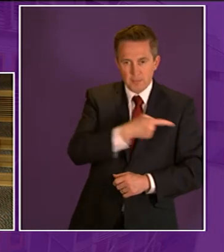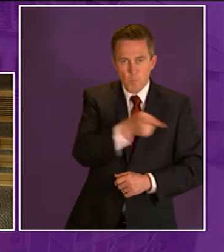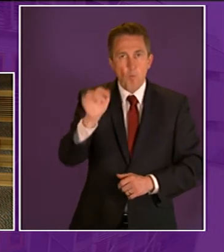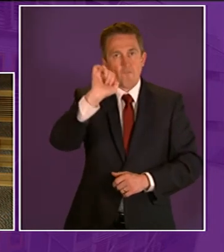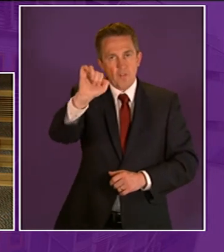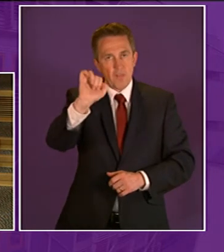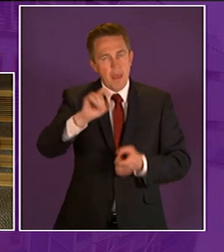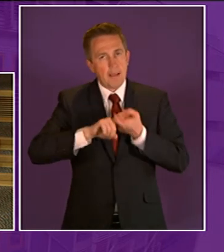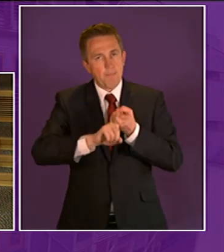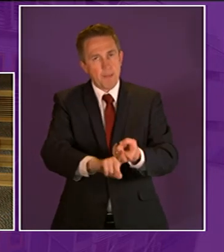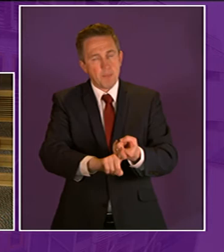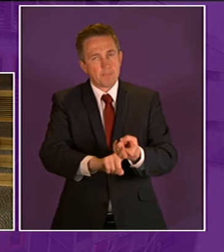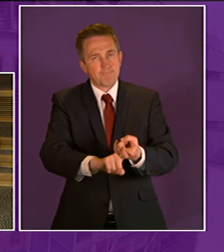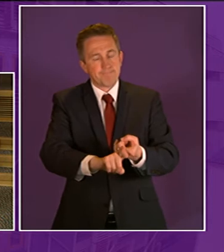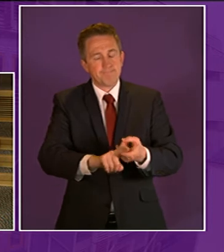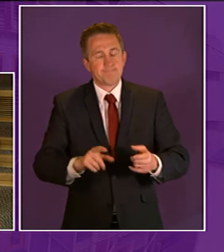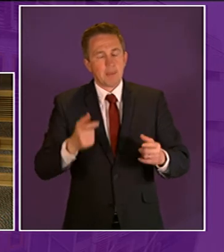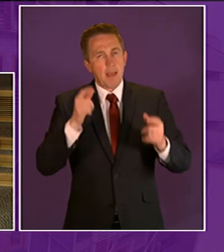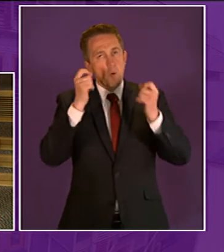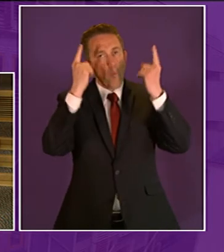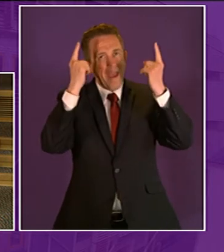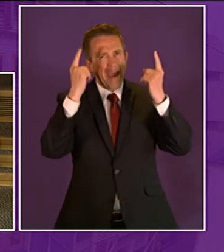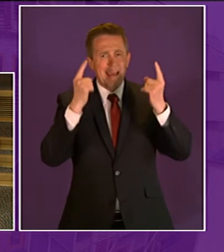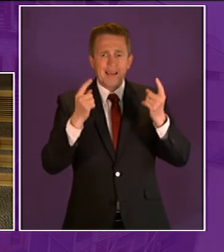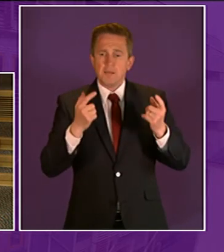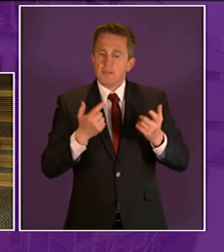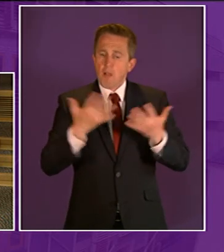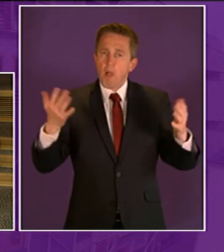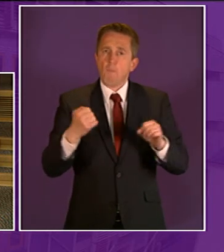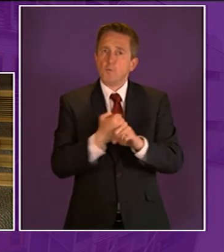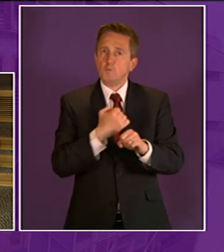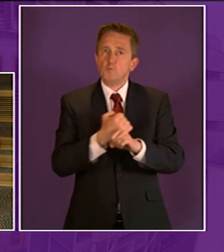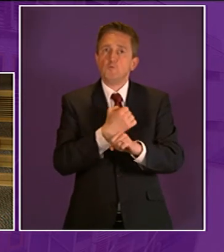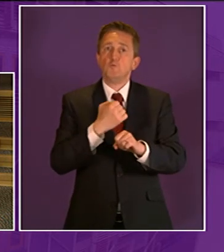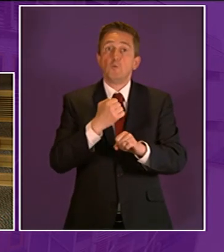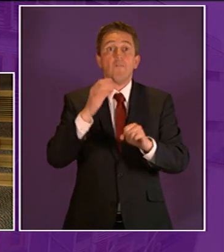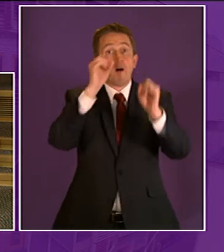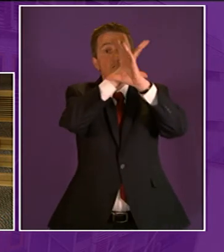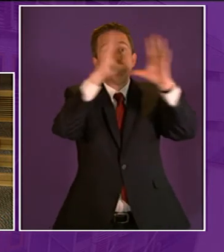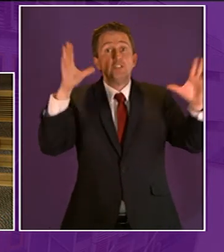Nevertheless, there is more still to be done to secure our vision of a world-class college